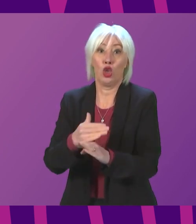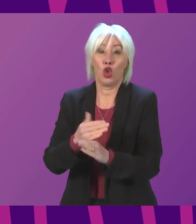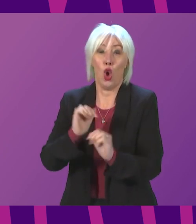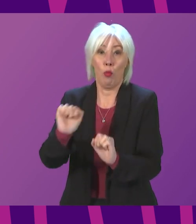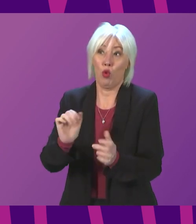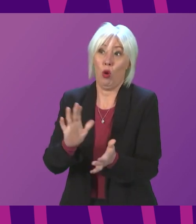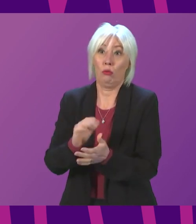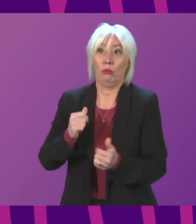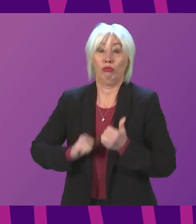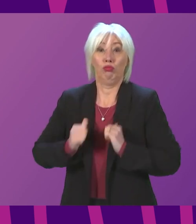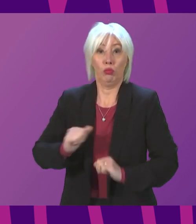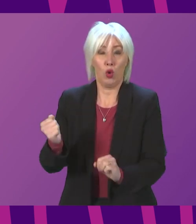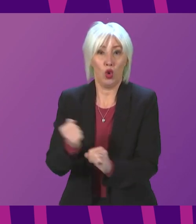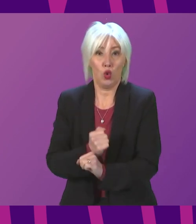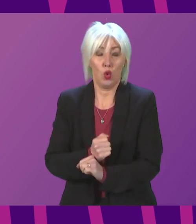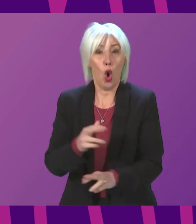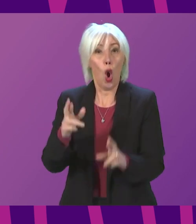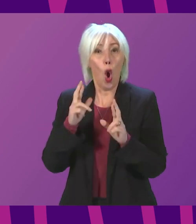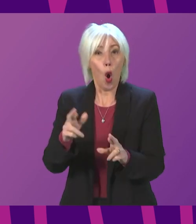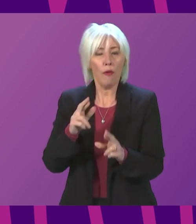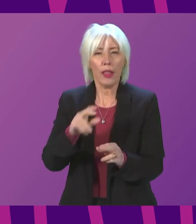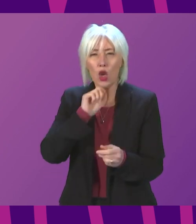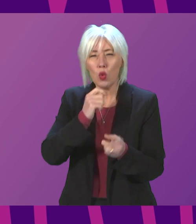Therefore, I hope that, on this occasion, she will answer my question on clinical advice.